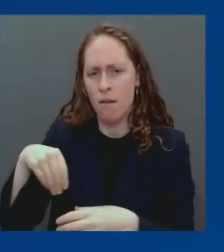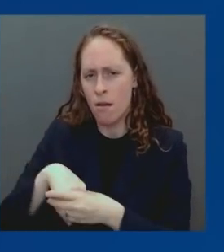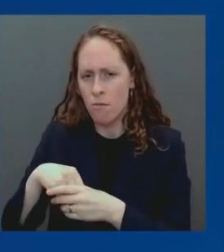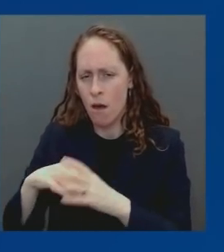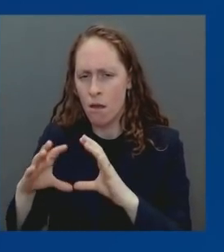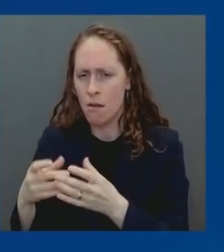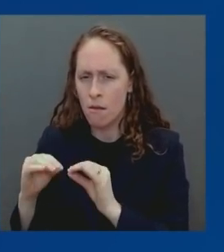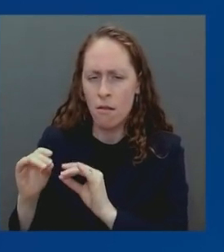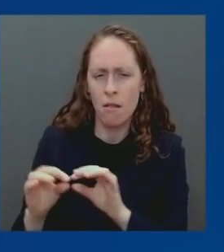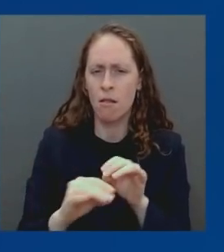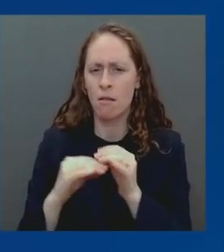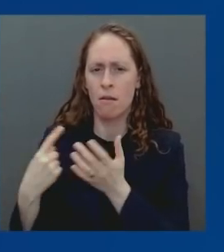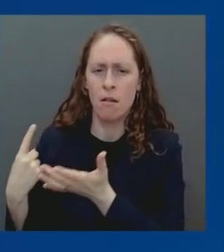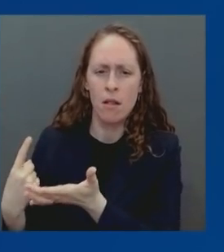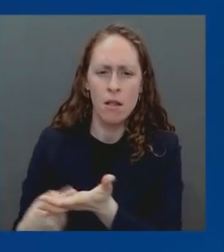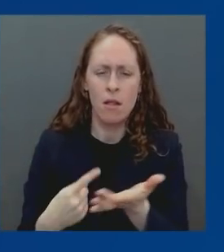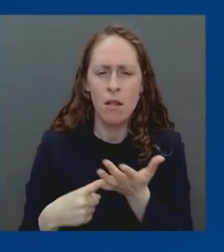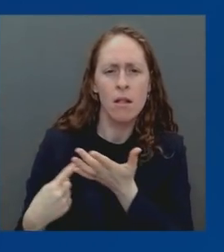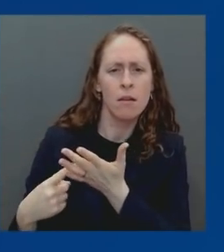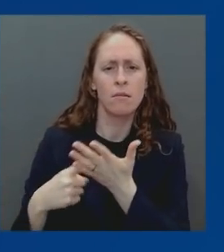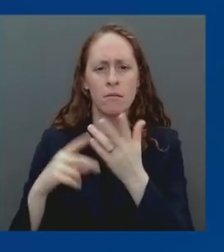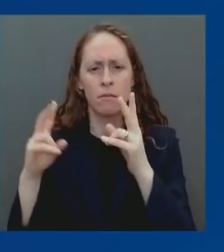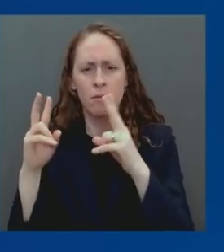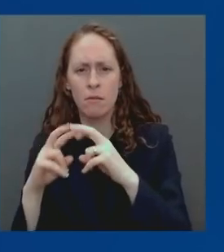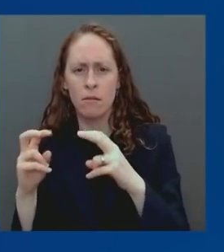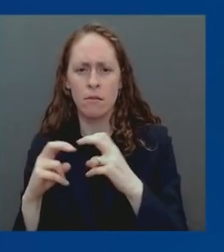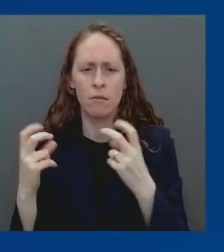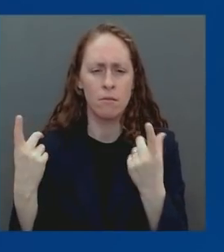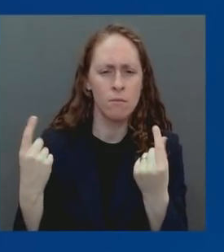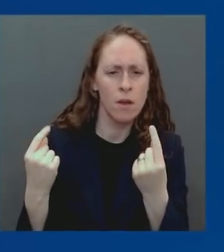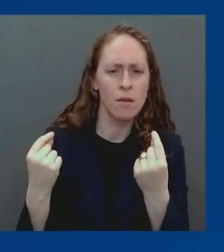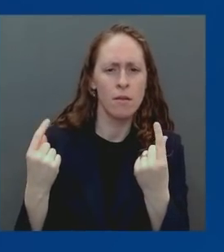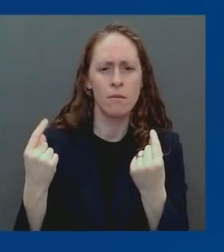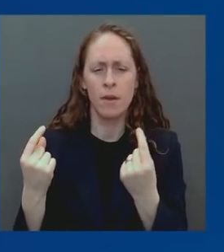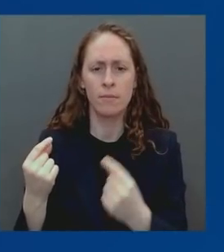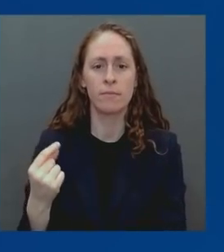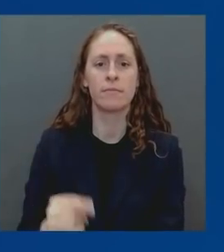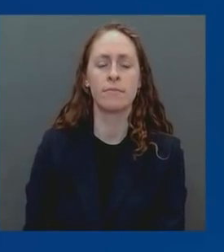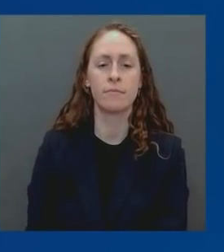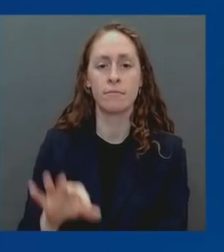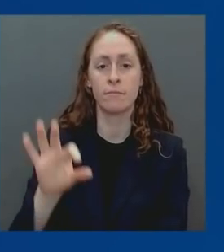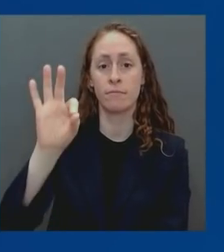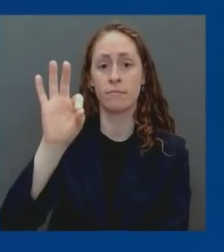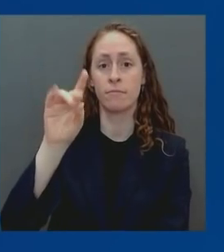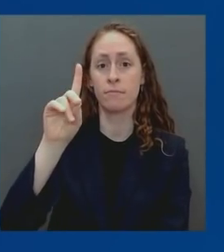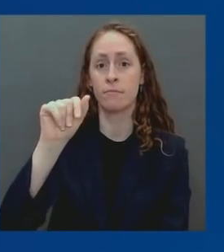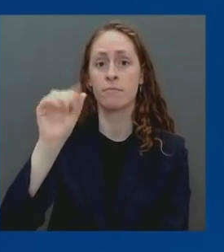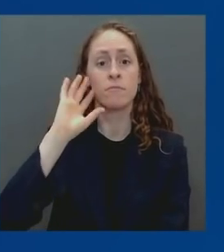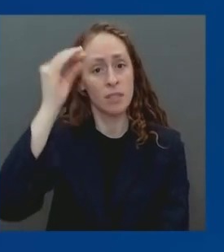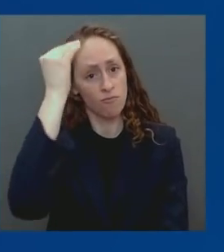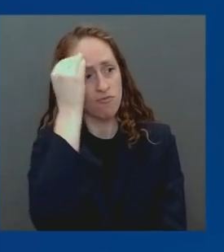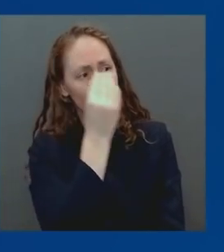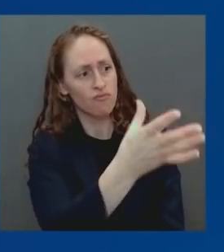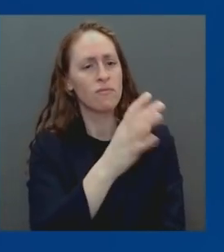will assess the data and make their recommendation. This is the same rigorous process that was used to assess numerous vaccines